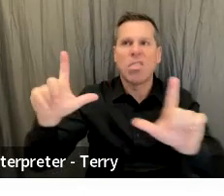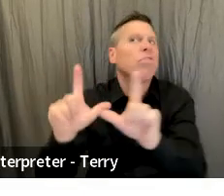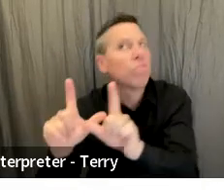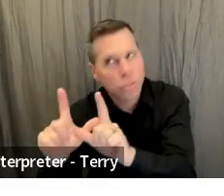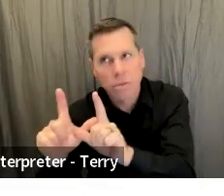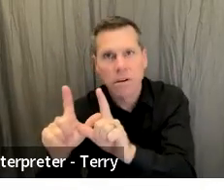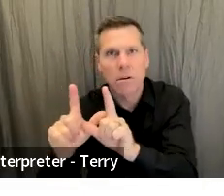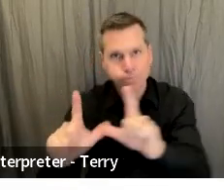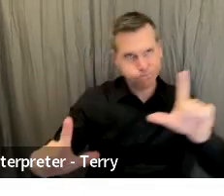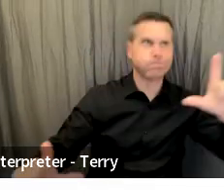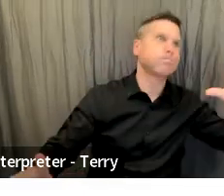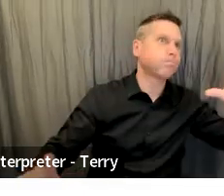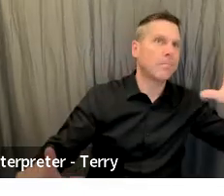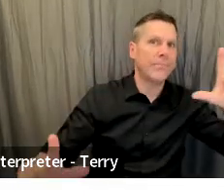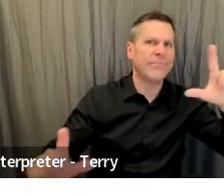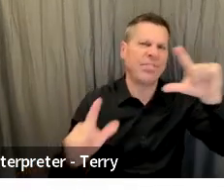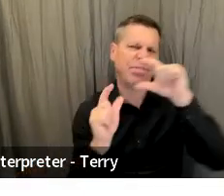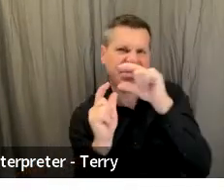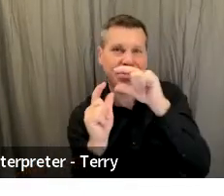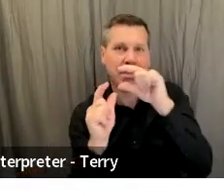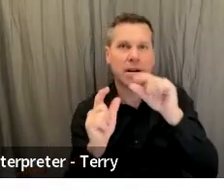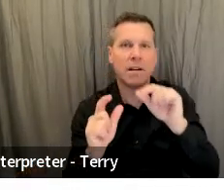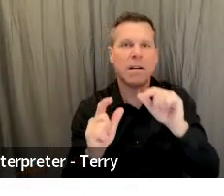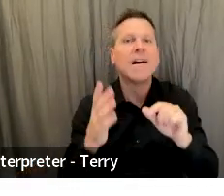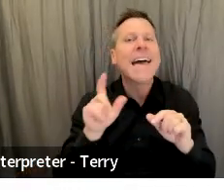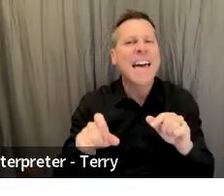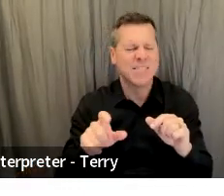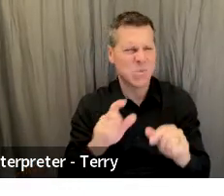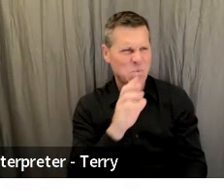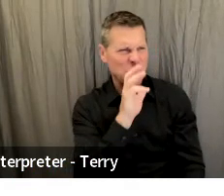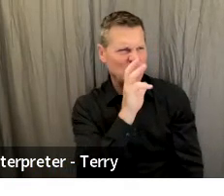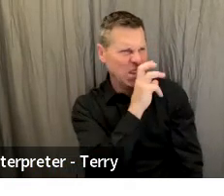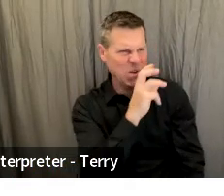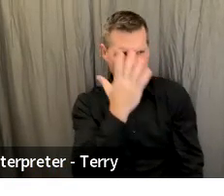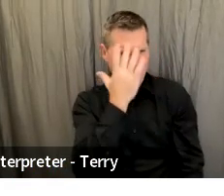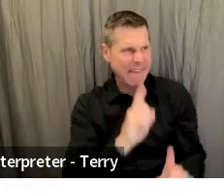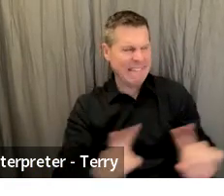depending on the different devices that you were on and just looked weird. But what